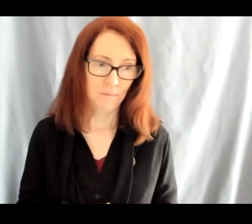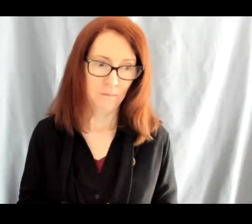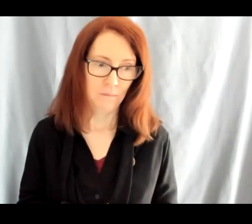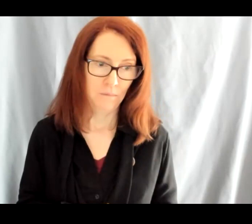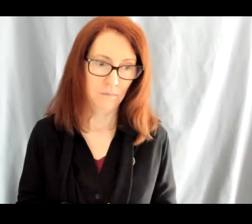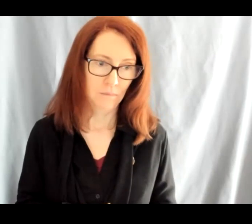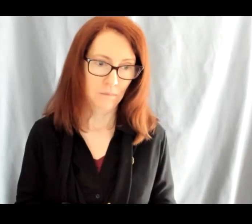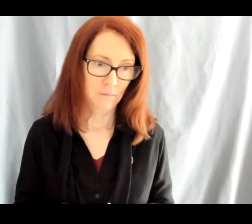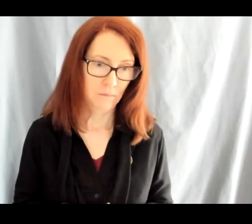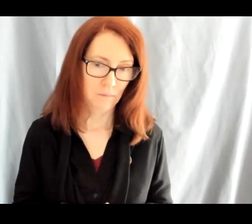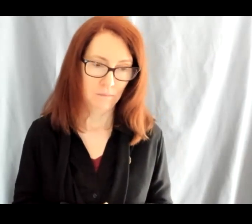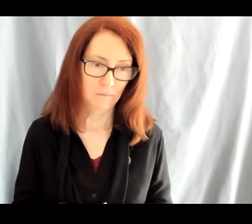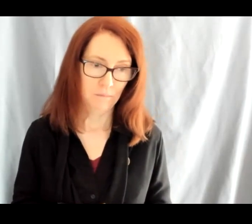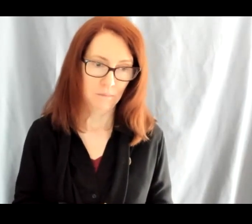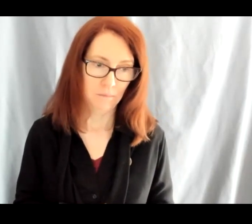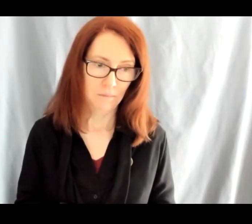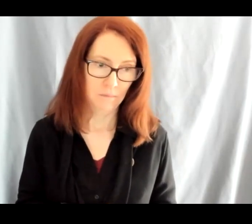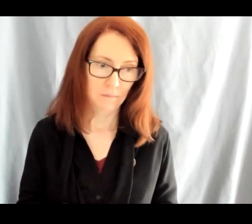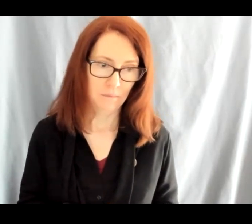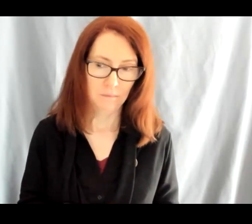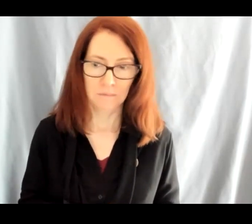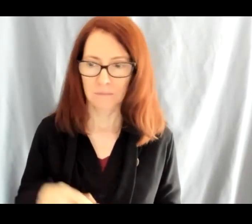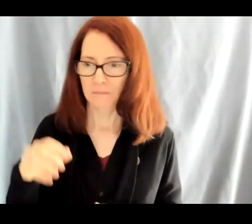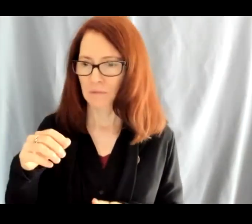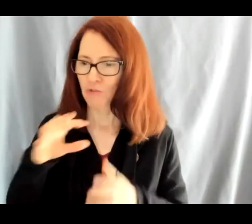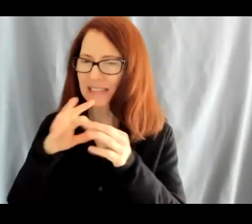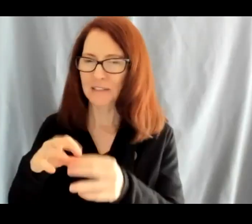Massachusetts service animal and training law so